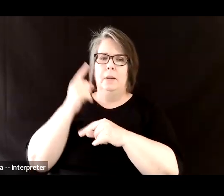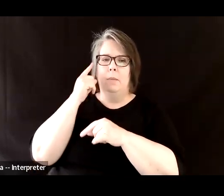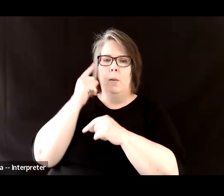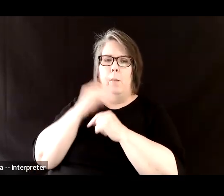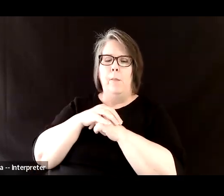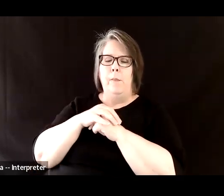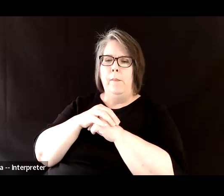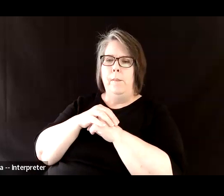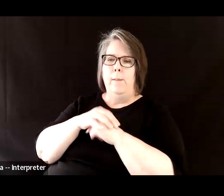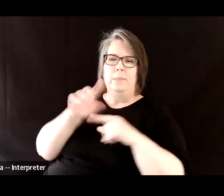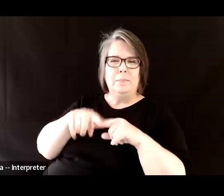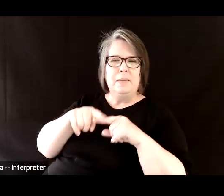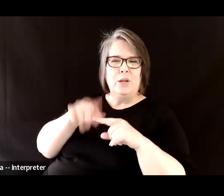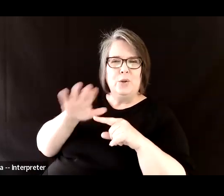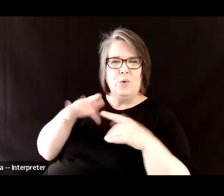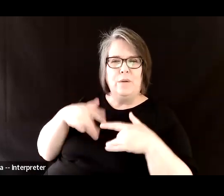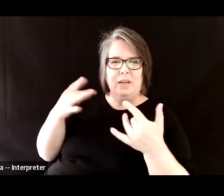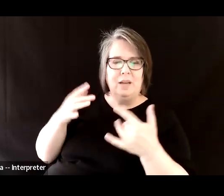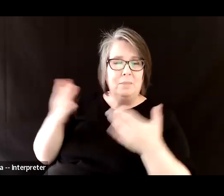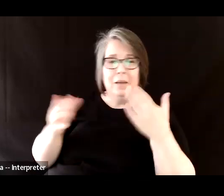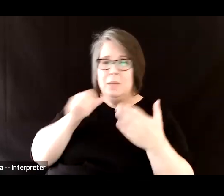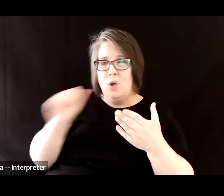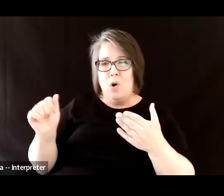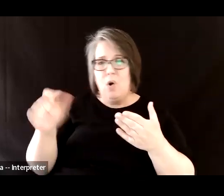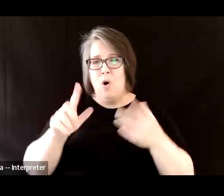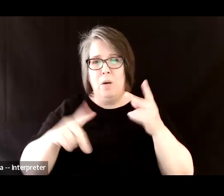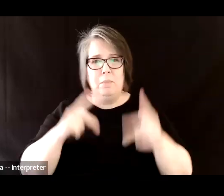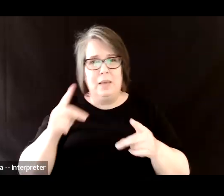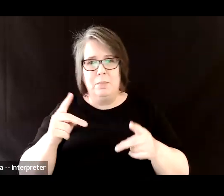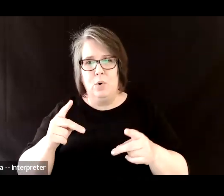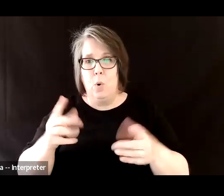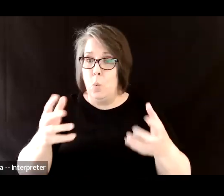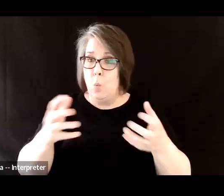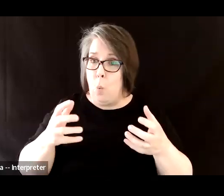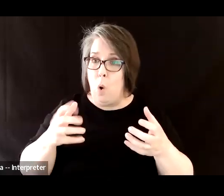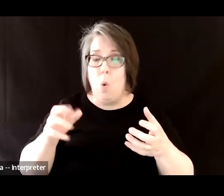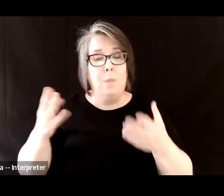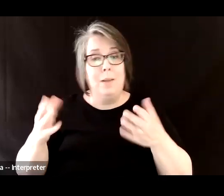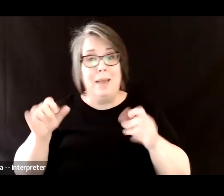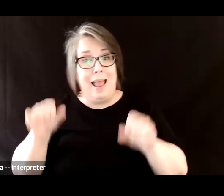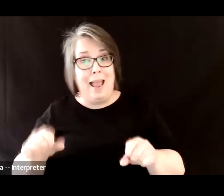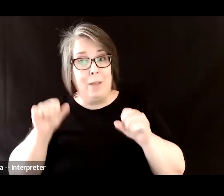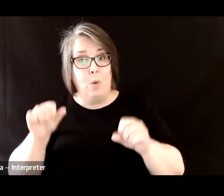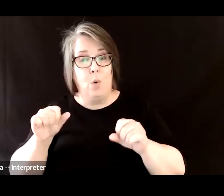what your event is that not all attendees may want or be able to turn their rages on for a variety of reasons.